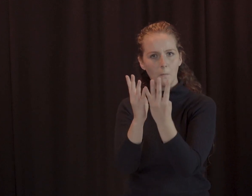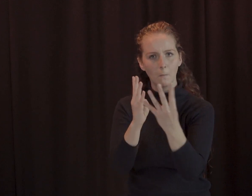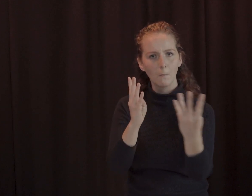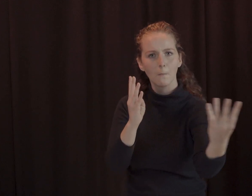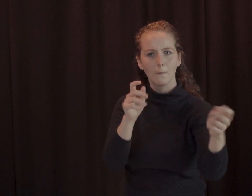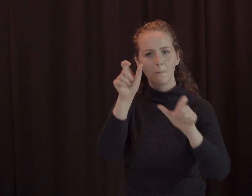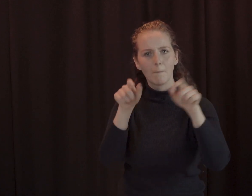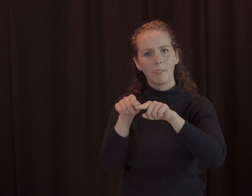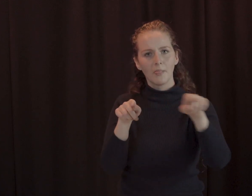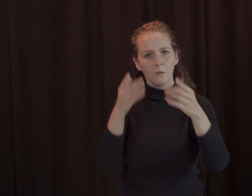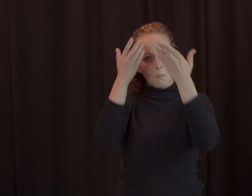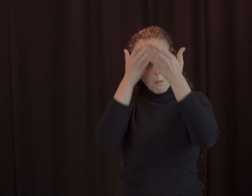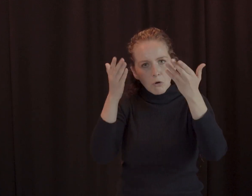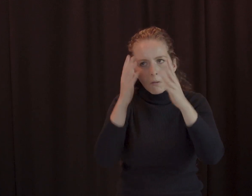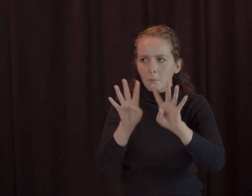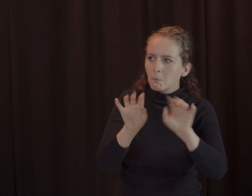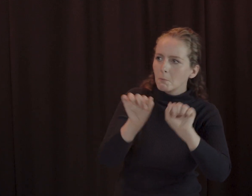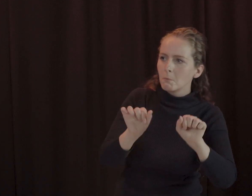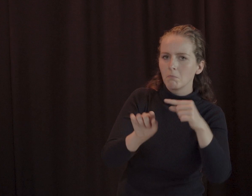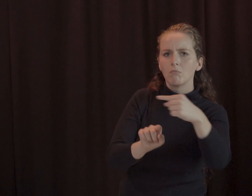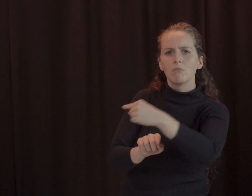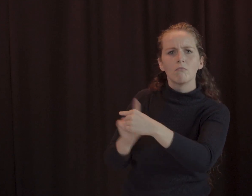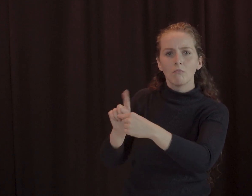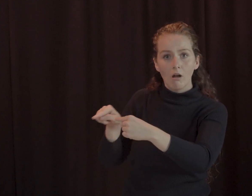This is the side where they used to worship their gods back then,